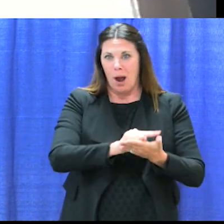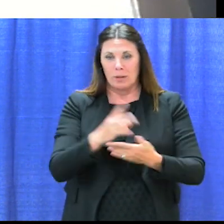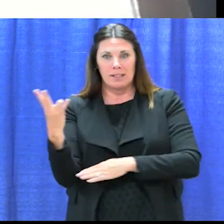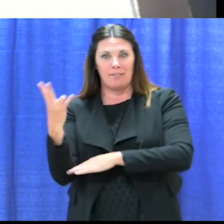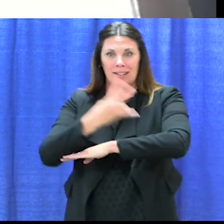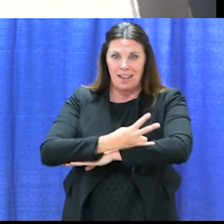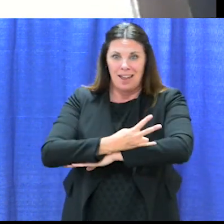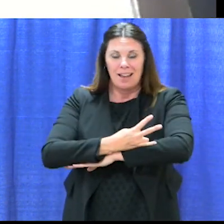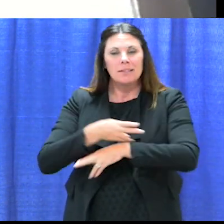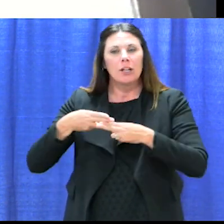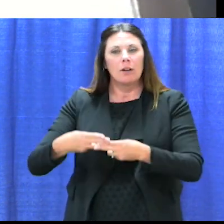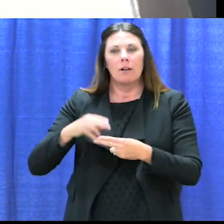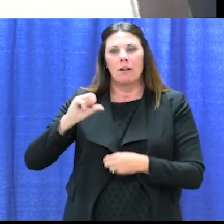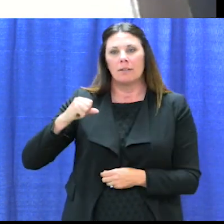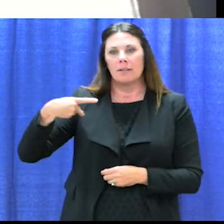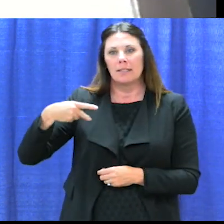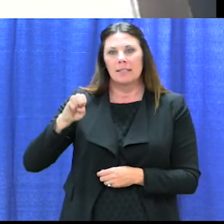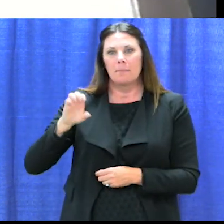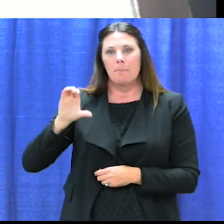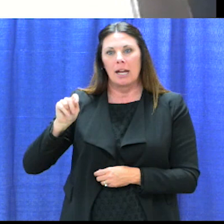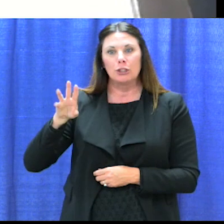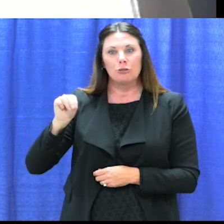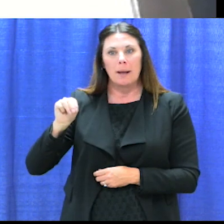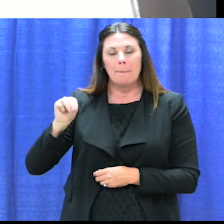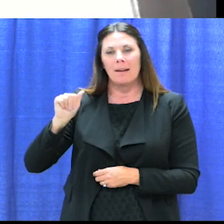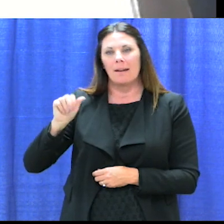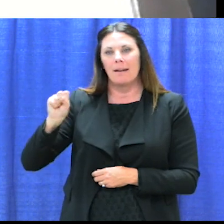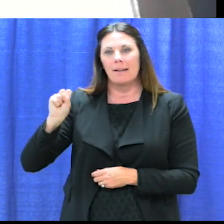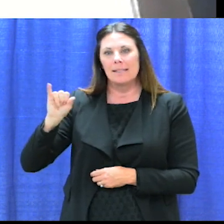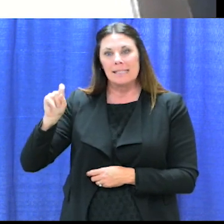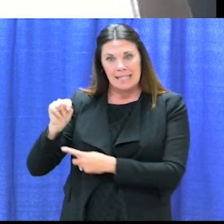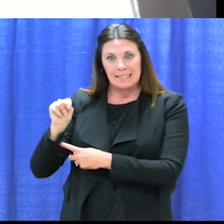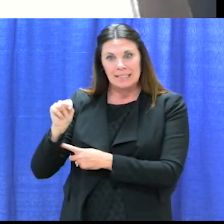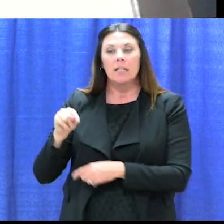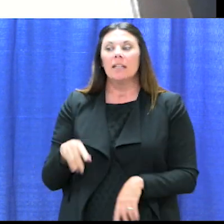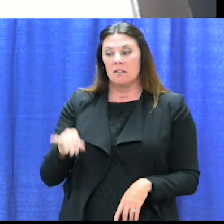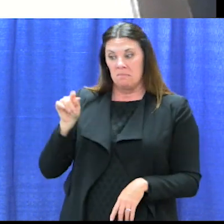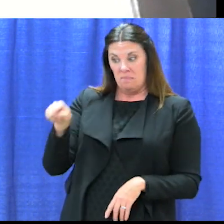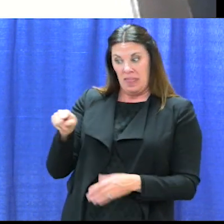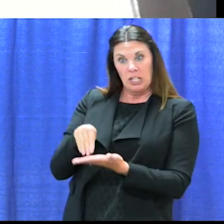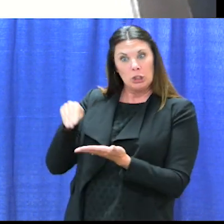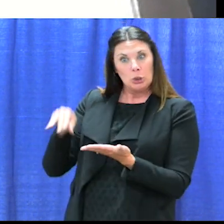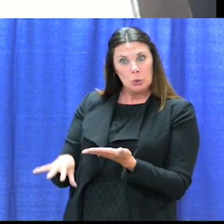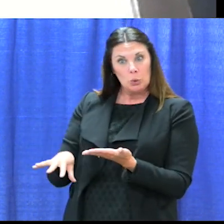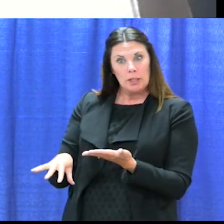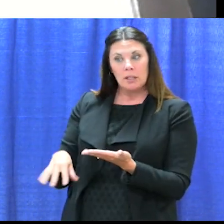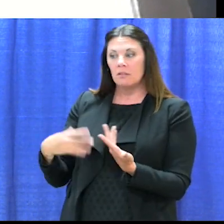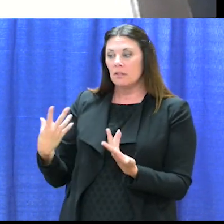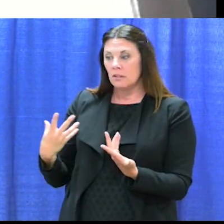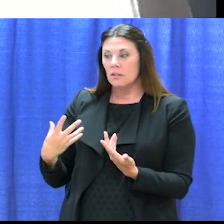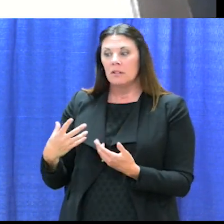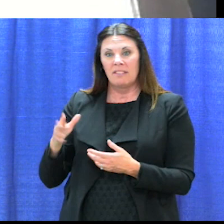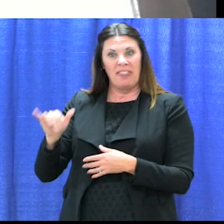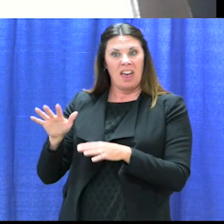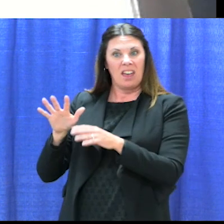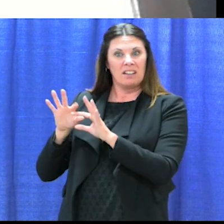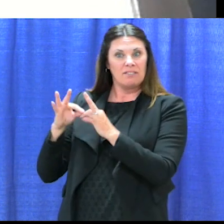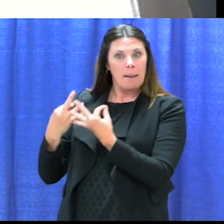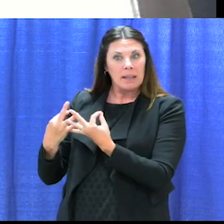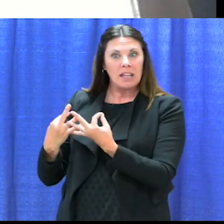It's available to households with a student in the school lunch program or to seniors